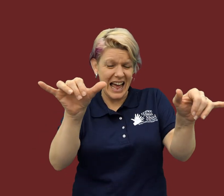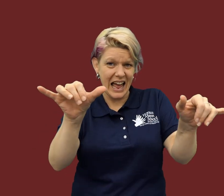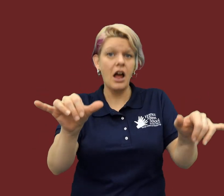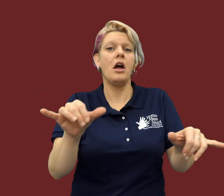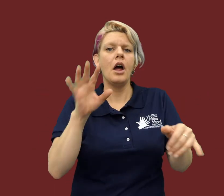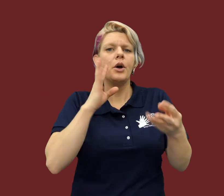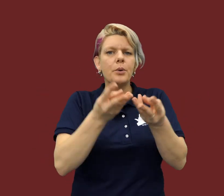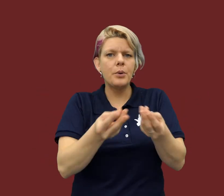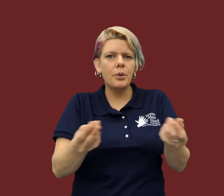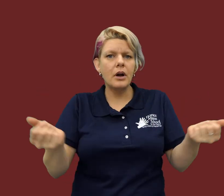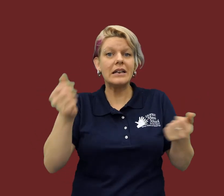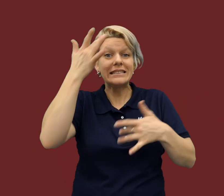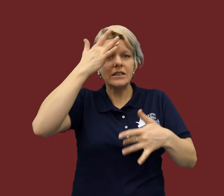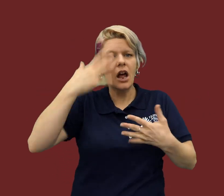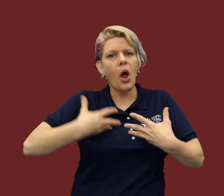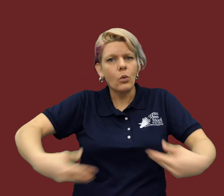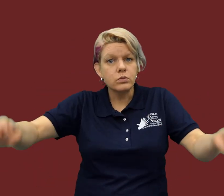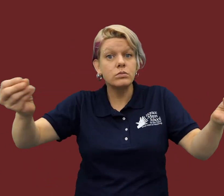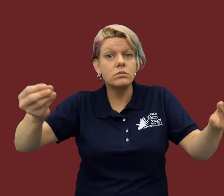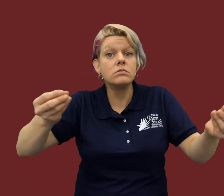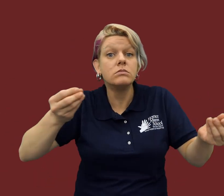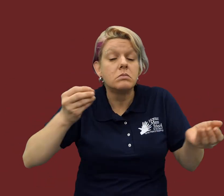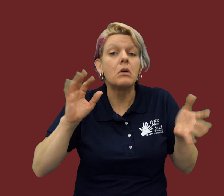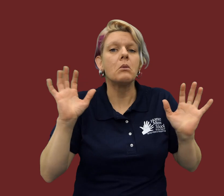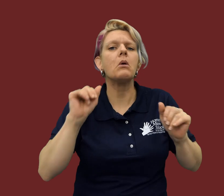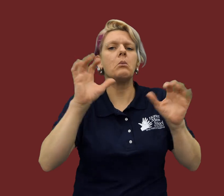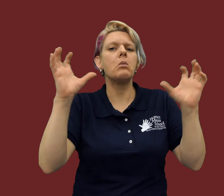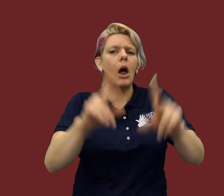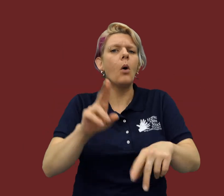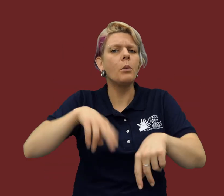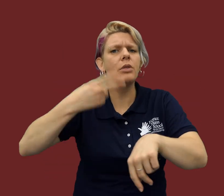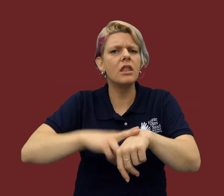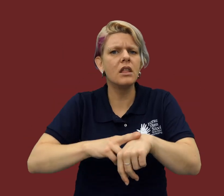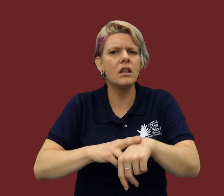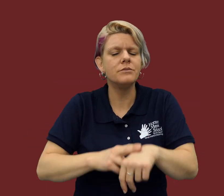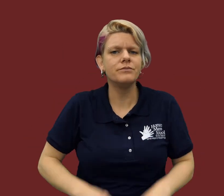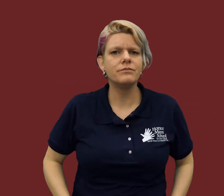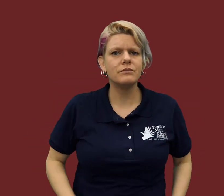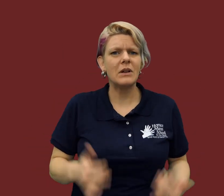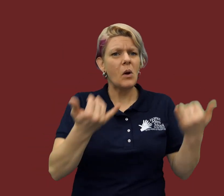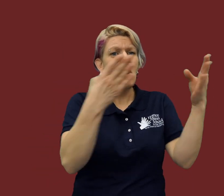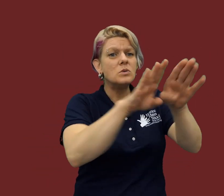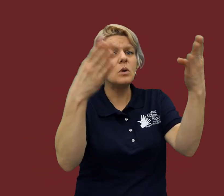for the virus to dissipate from bodies and will not infect others. After two weeks, things